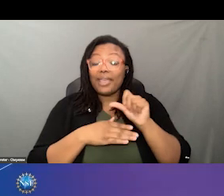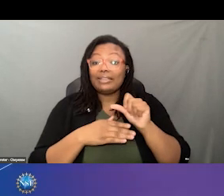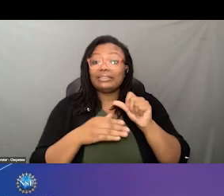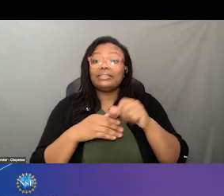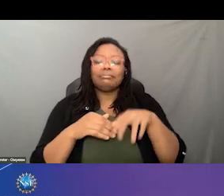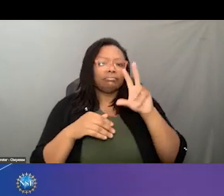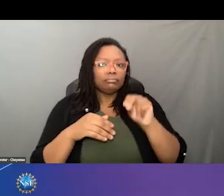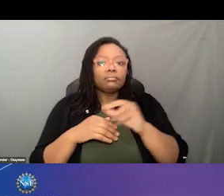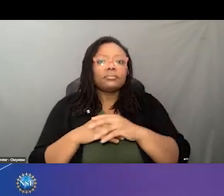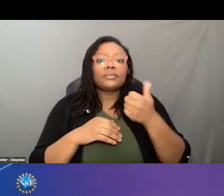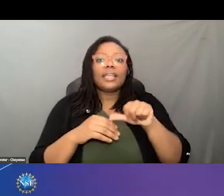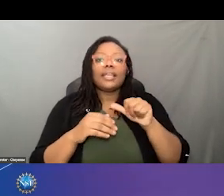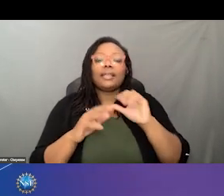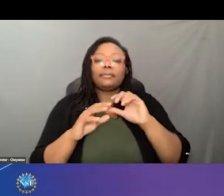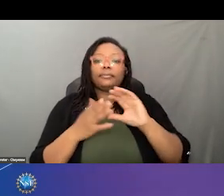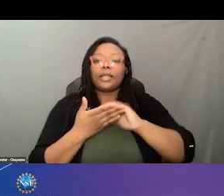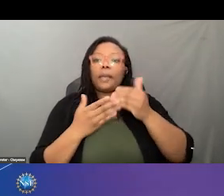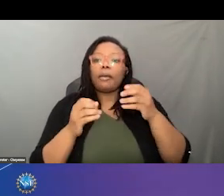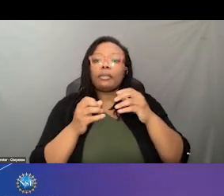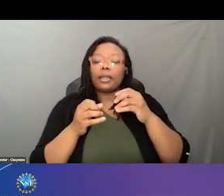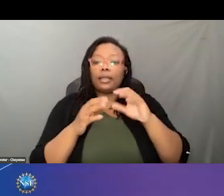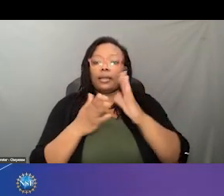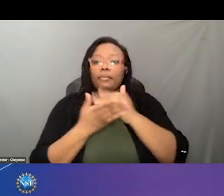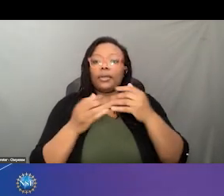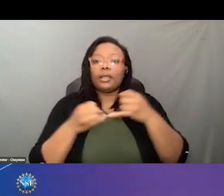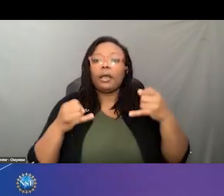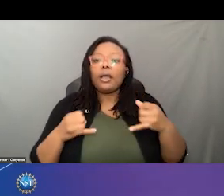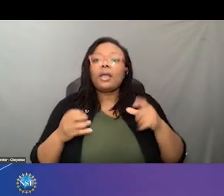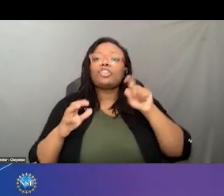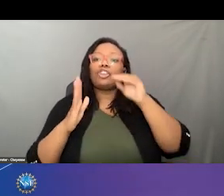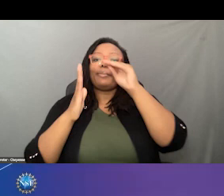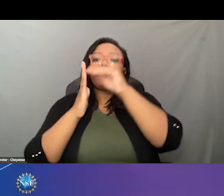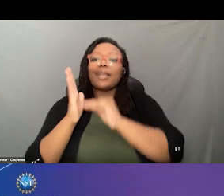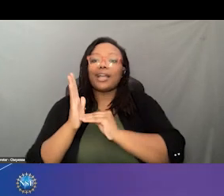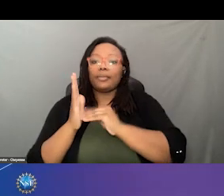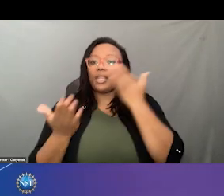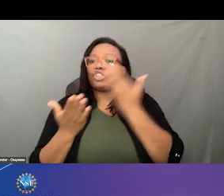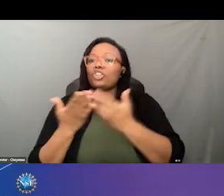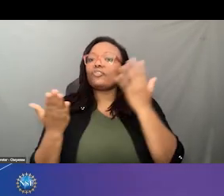Any amounts that are in a budget line-item category, they must be documented and justified.